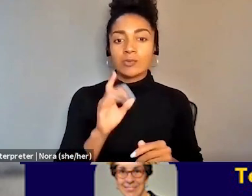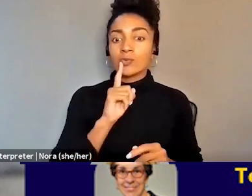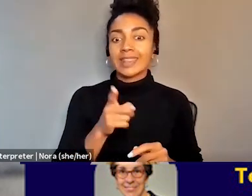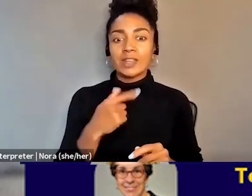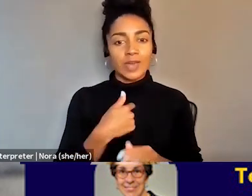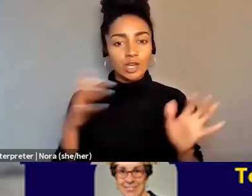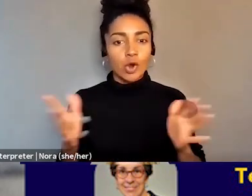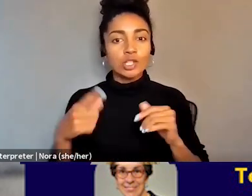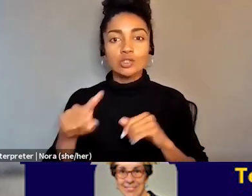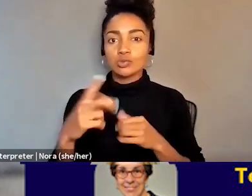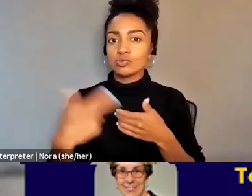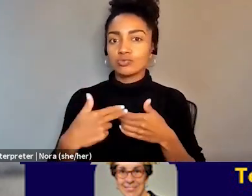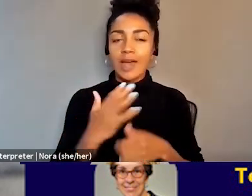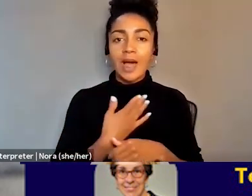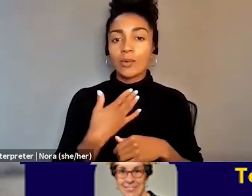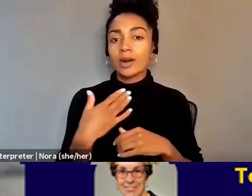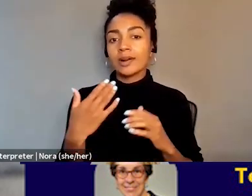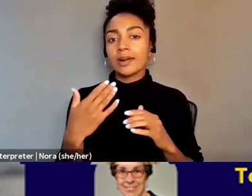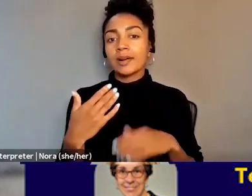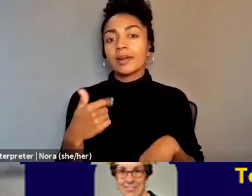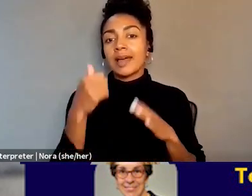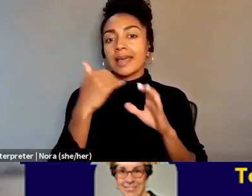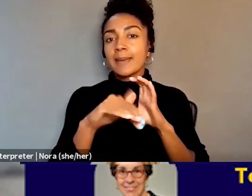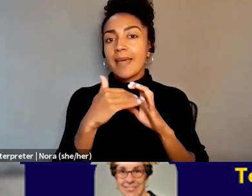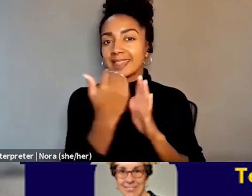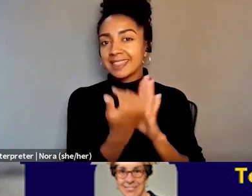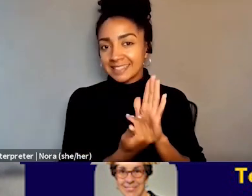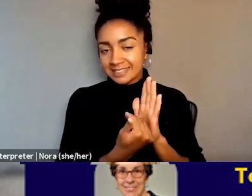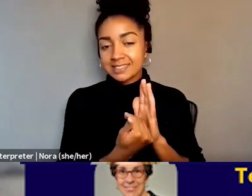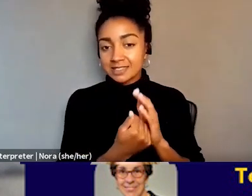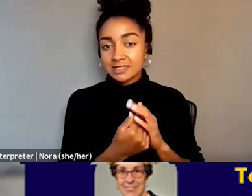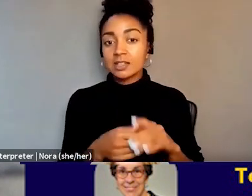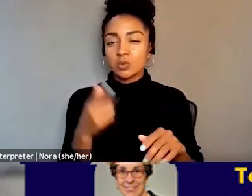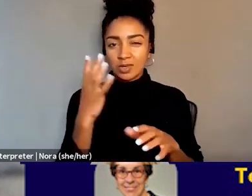from the email that you receive shortly after for details of the next event in this series, and really to thank you all for such a stimulating discussion and for everything